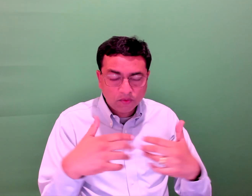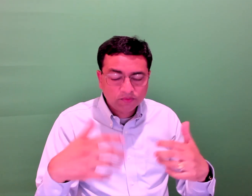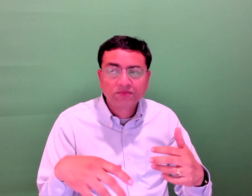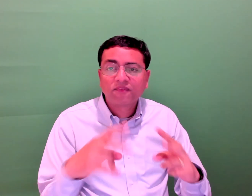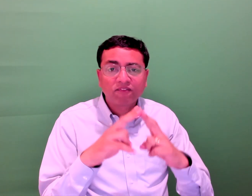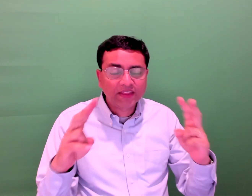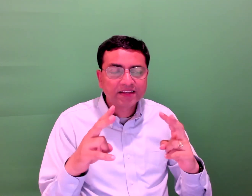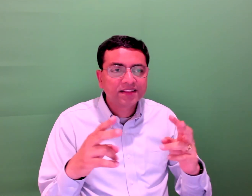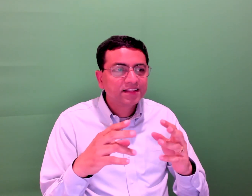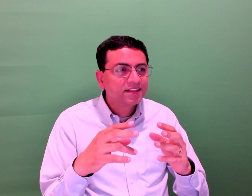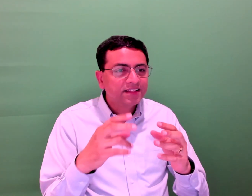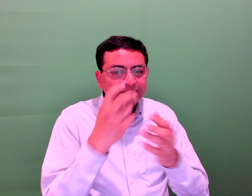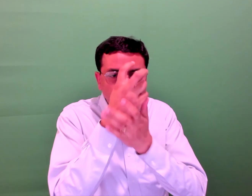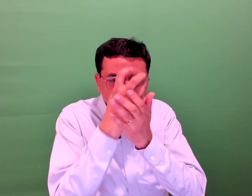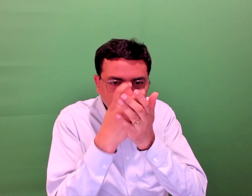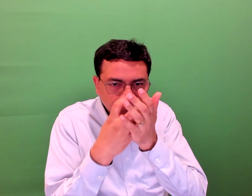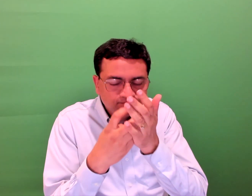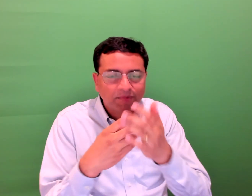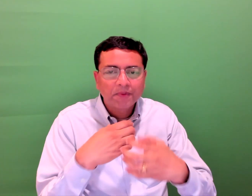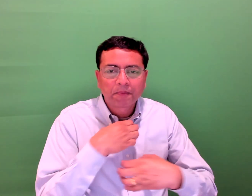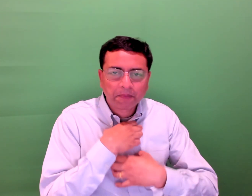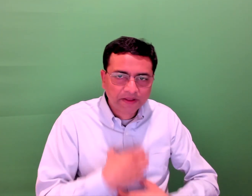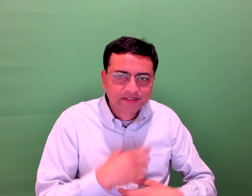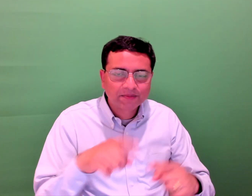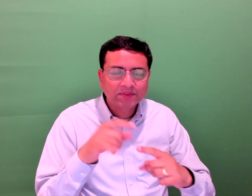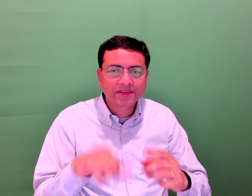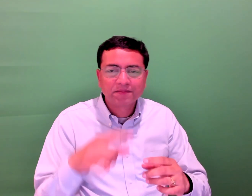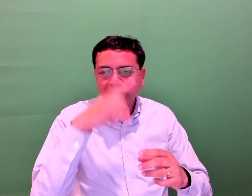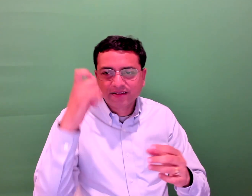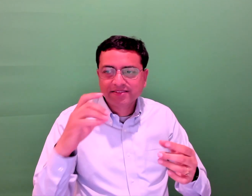I fell in love with this new focus on accessibility and developed a deep passion for it because